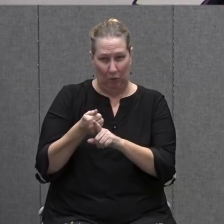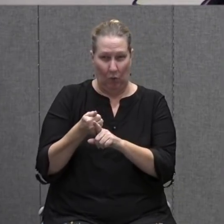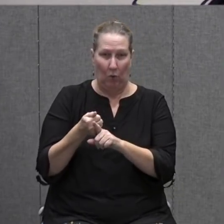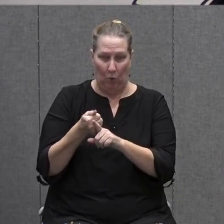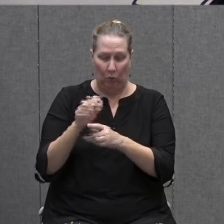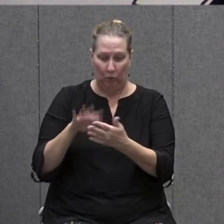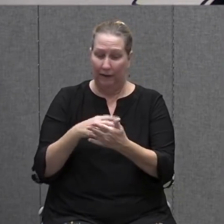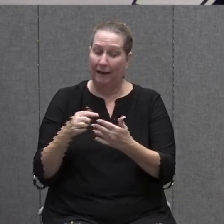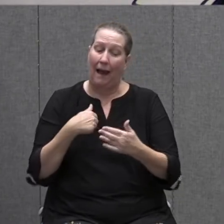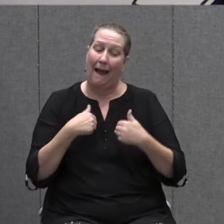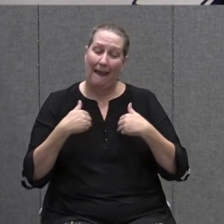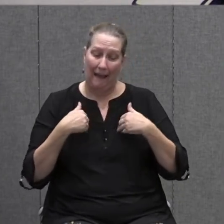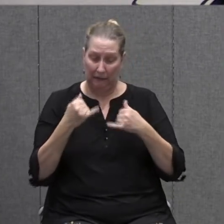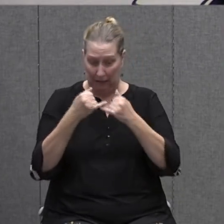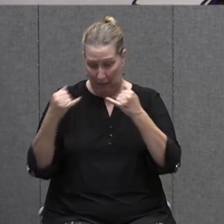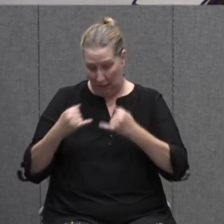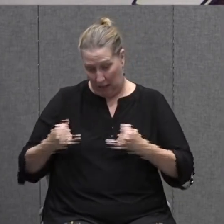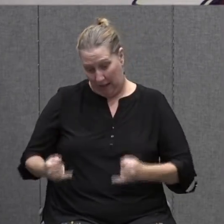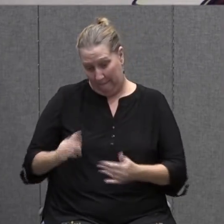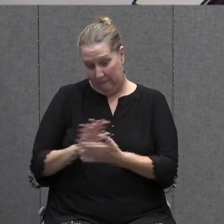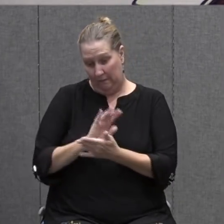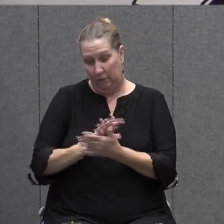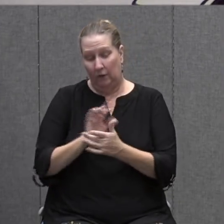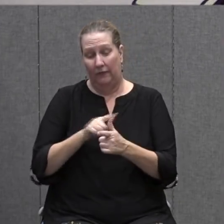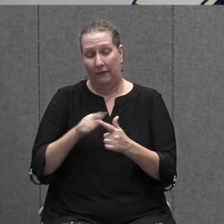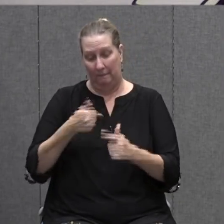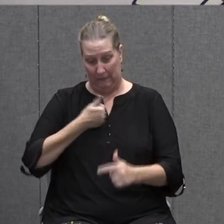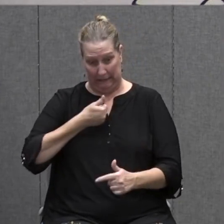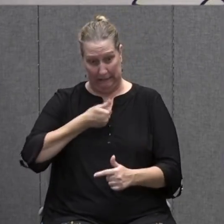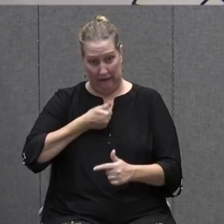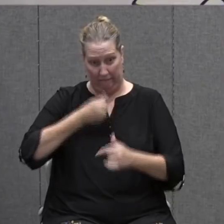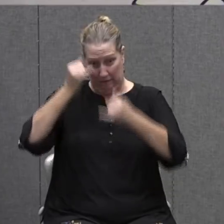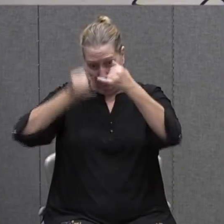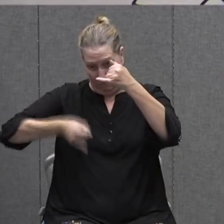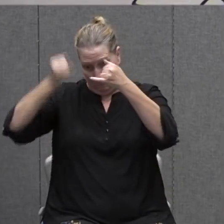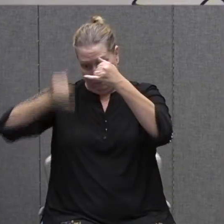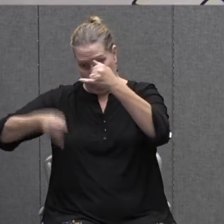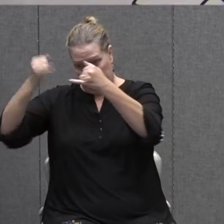and then I drew in the vertical lines. I already had the horizontal lines.